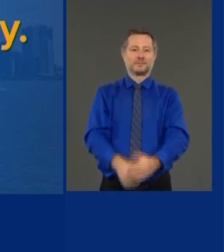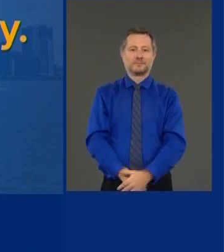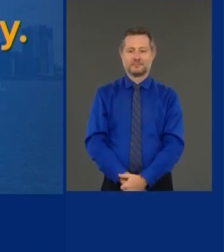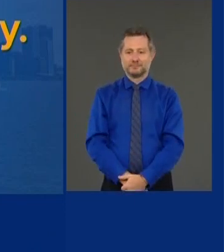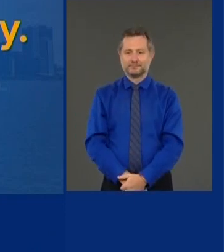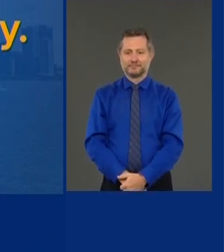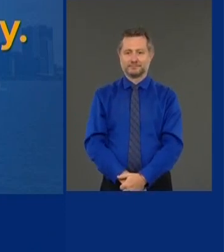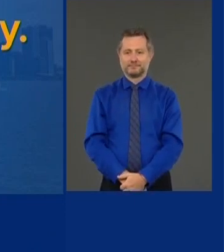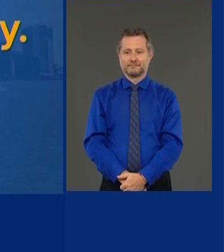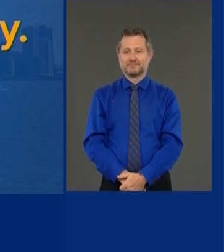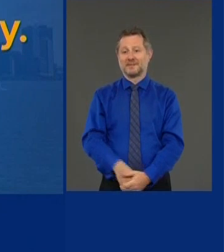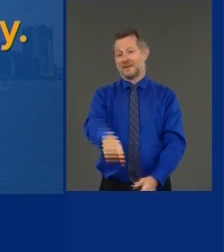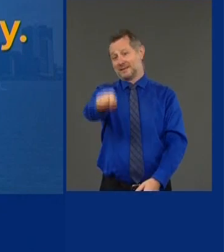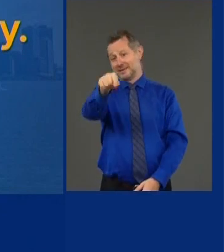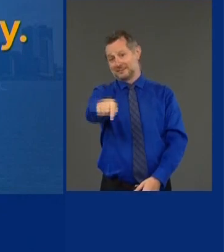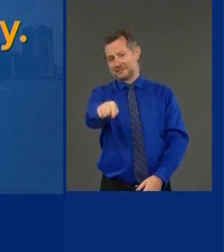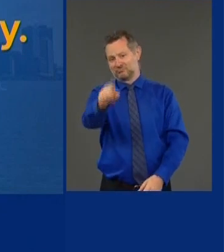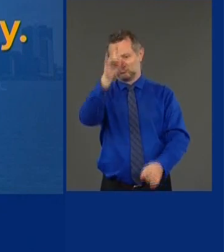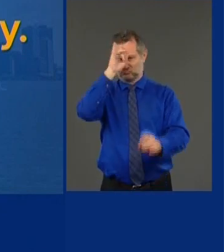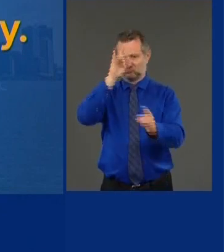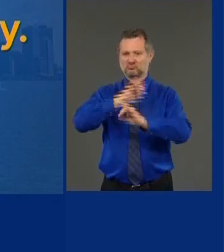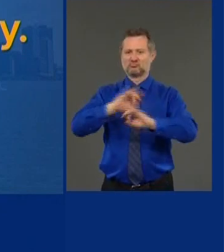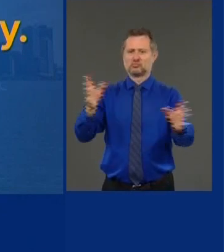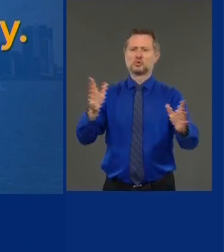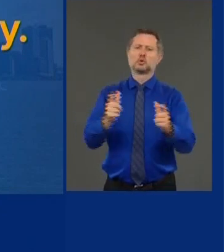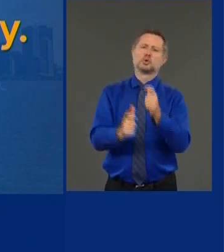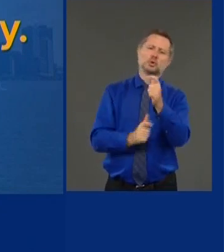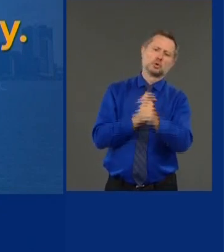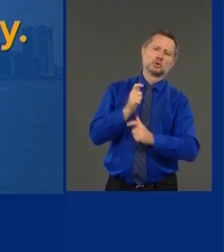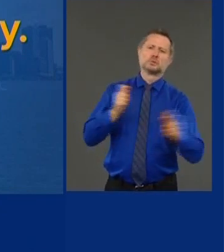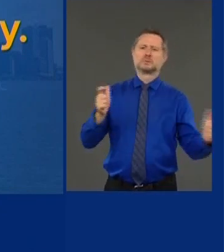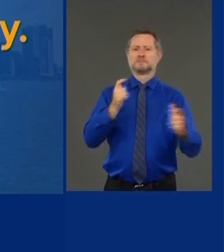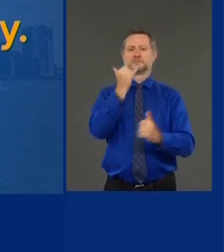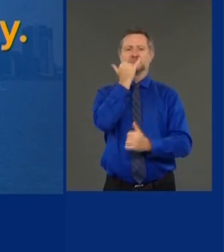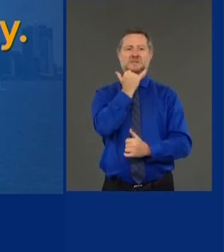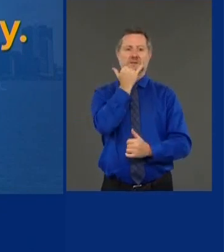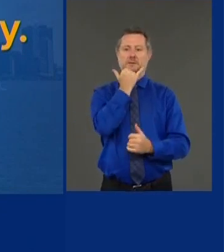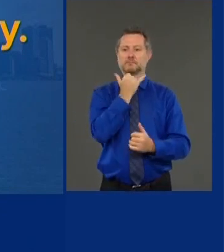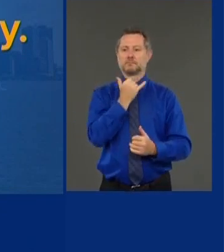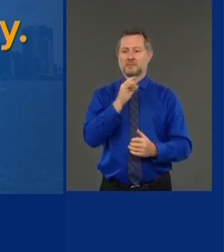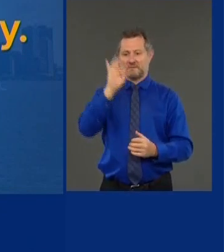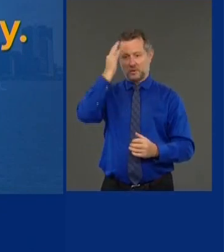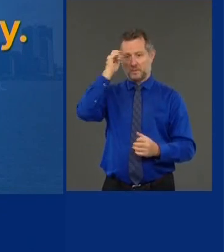RICOCHETING ACROSS THE COUNTRY BECAUSE THAT'S WHAT VIRUSES DO.